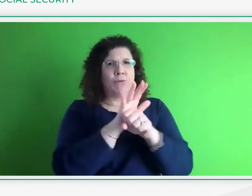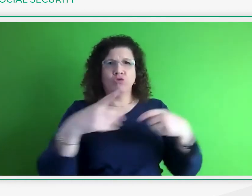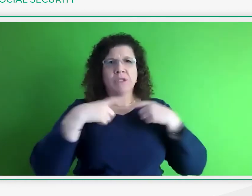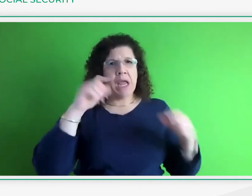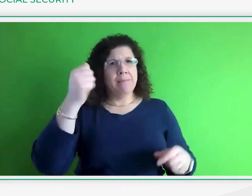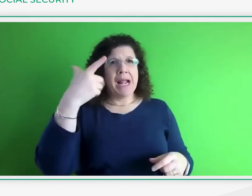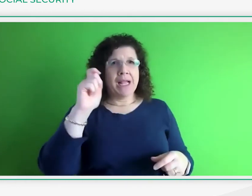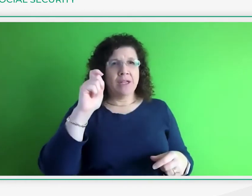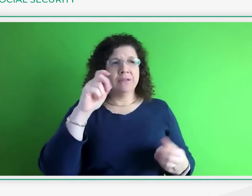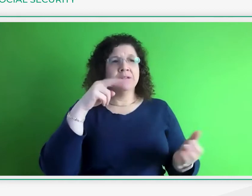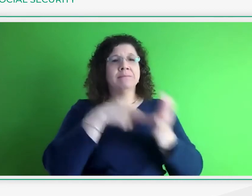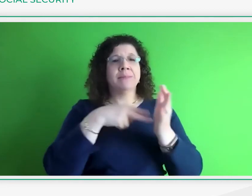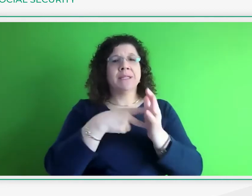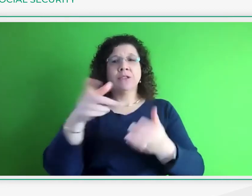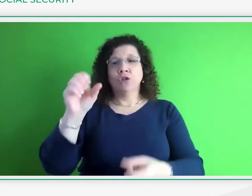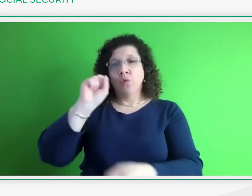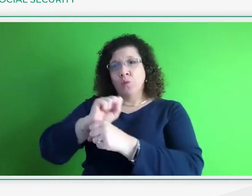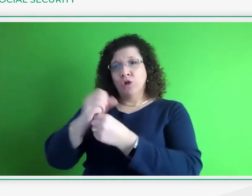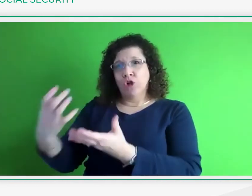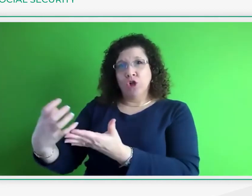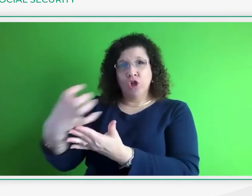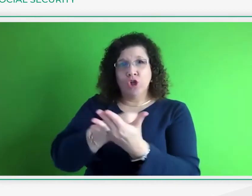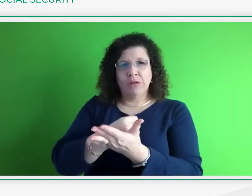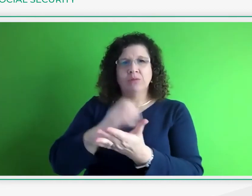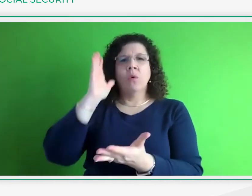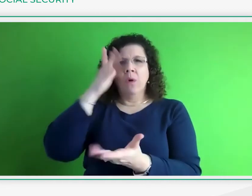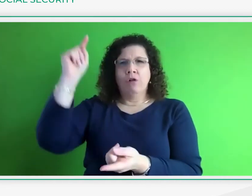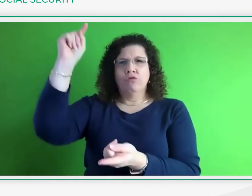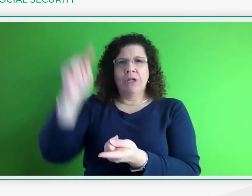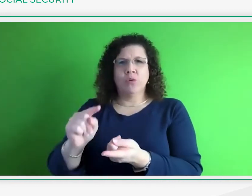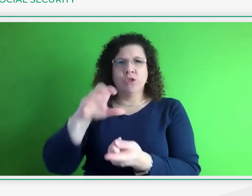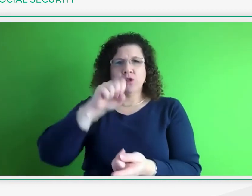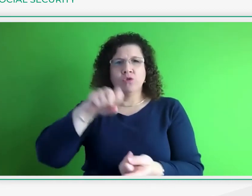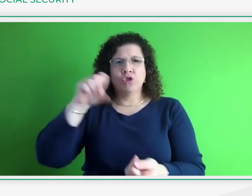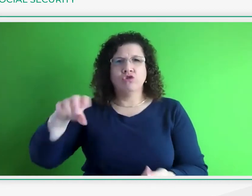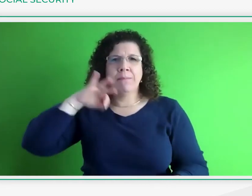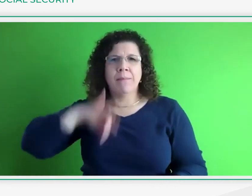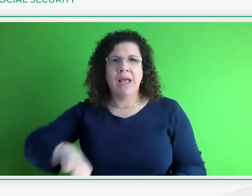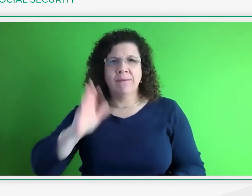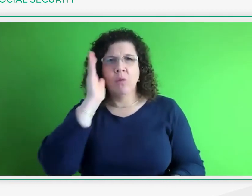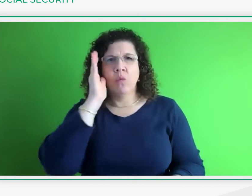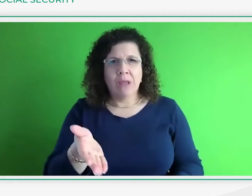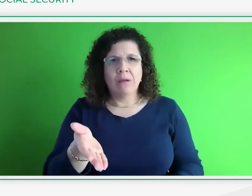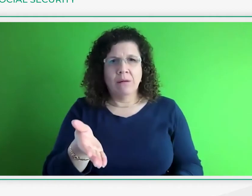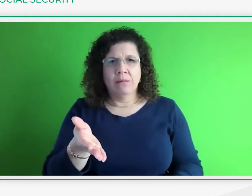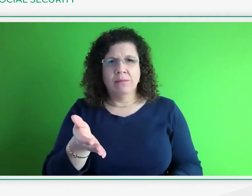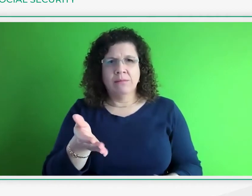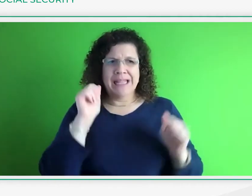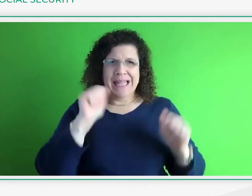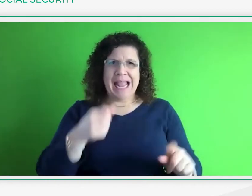met the full retirement age, that means that your work earnings will actually reduce your Social Security benefits.